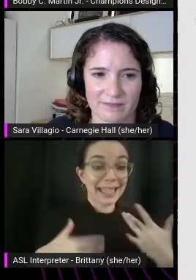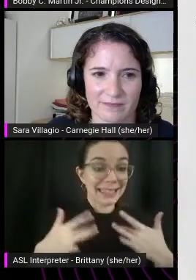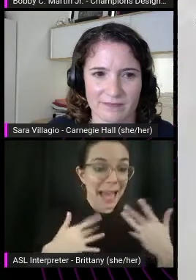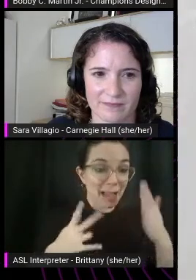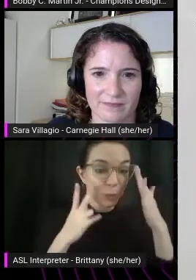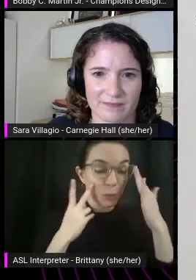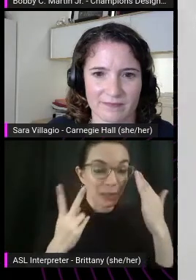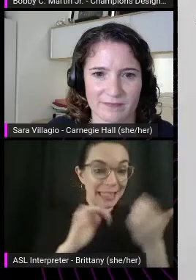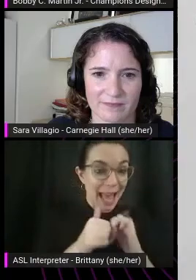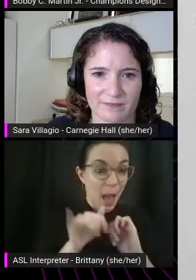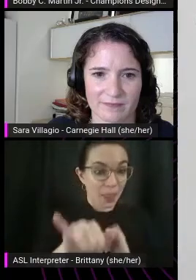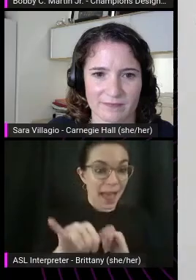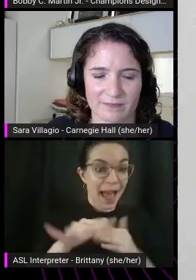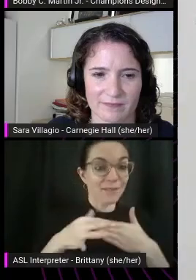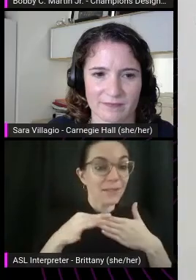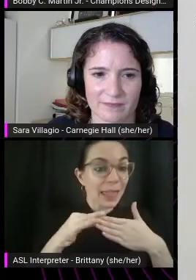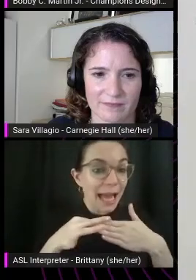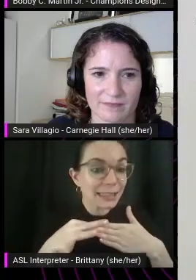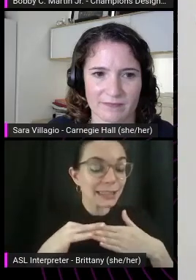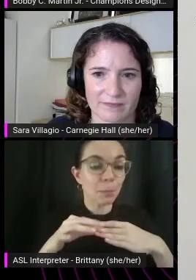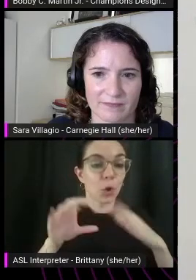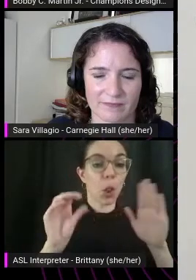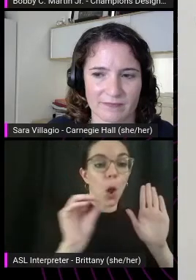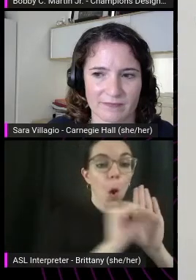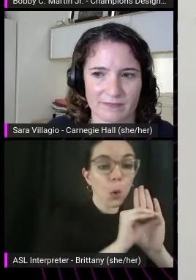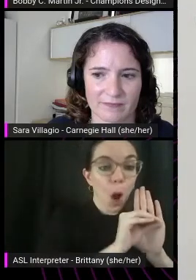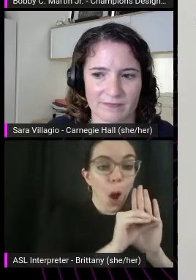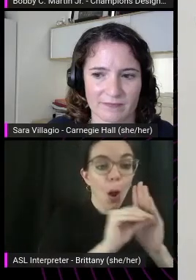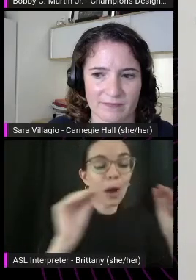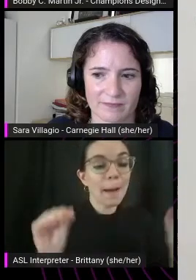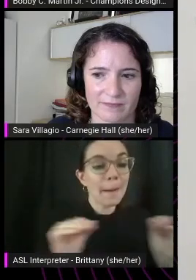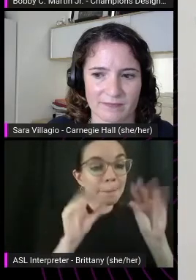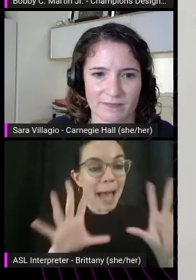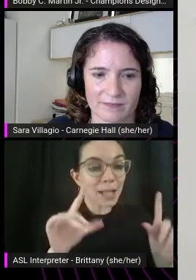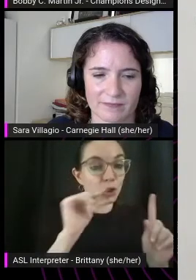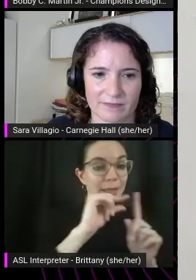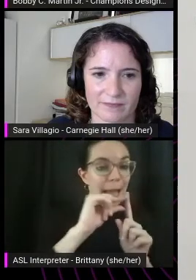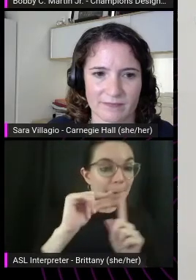that flexible logo, the magical typography, the color palette,